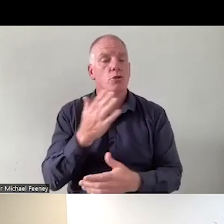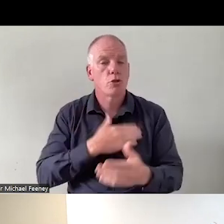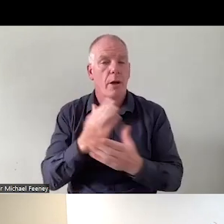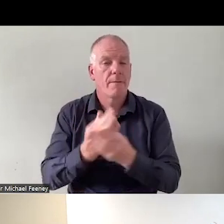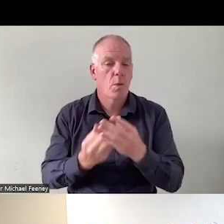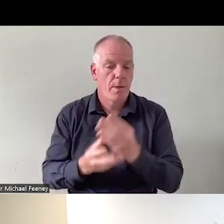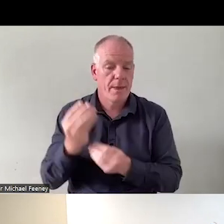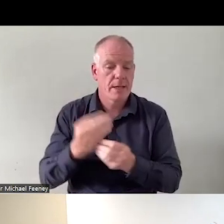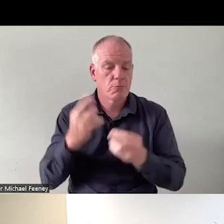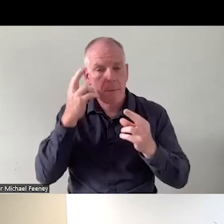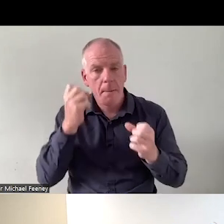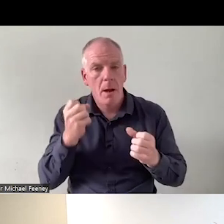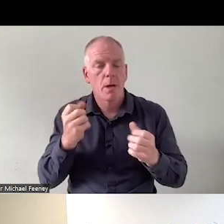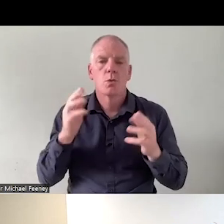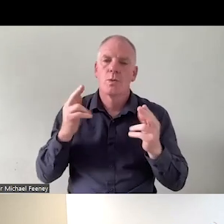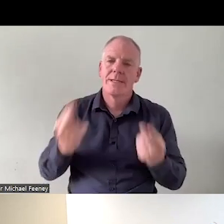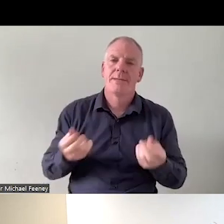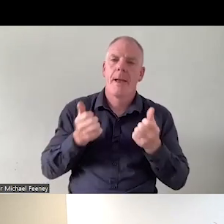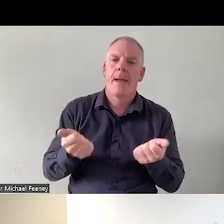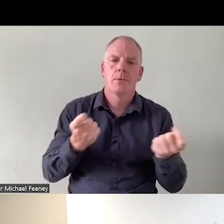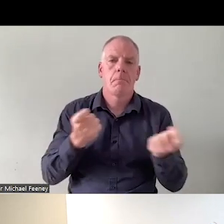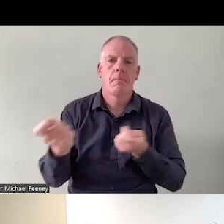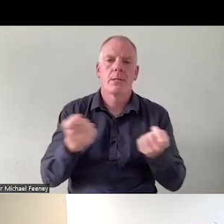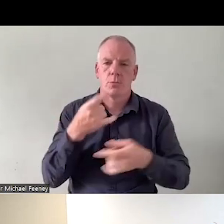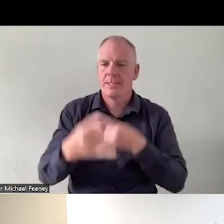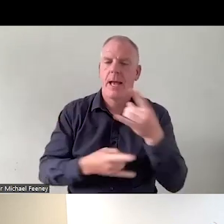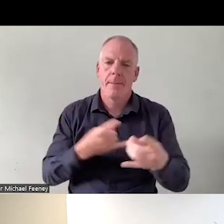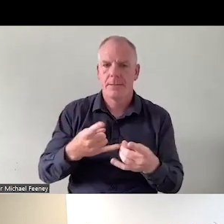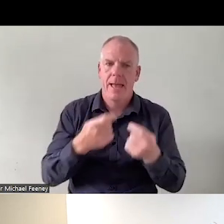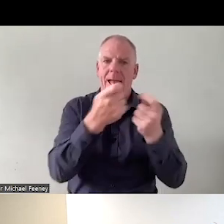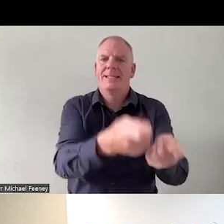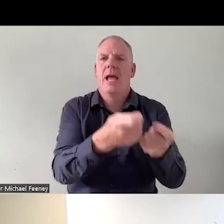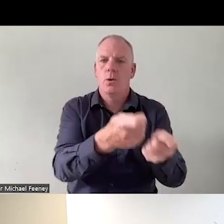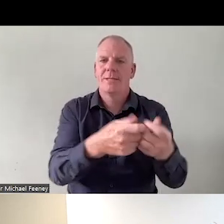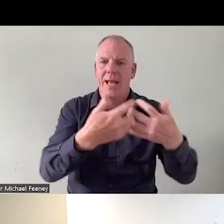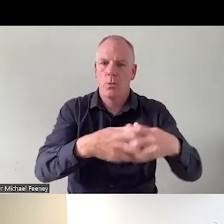You need a way of managing at front of house, handing out the devices, if there is a device to hand out,